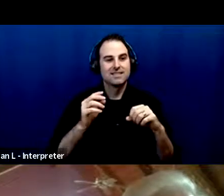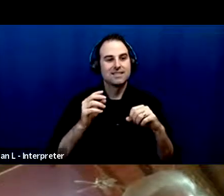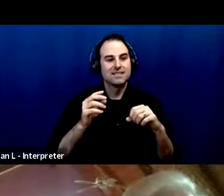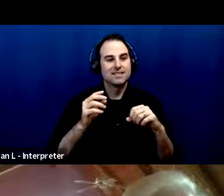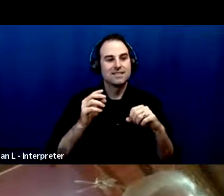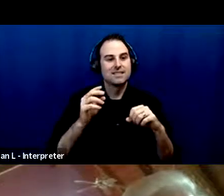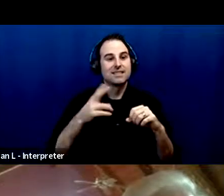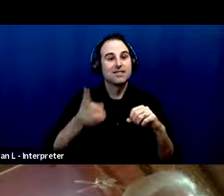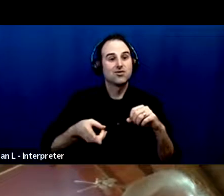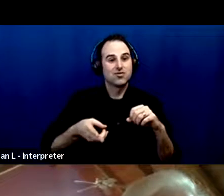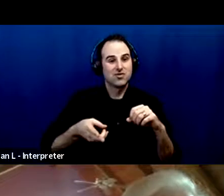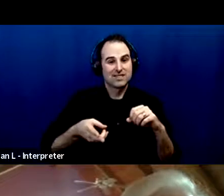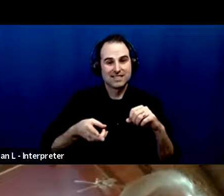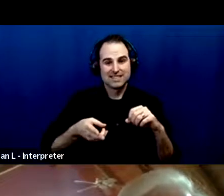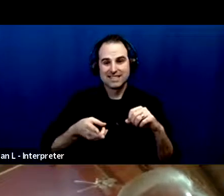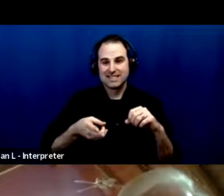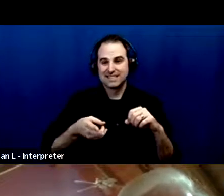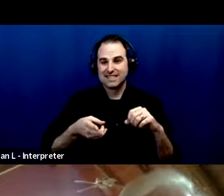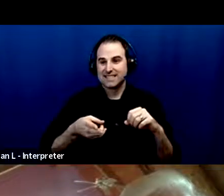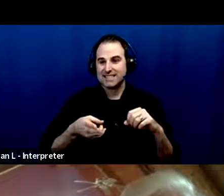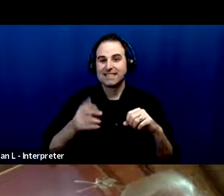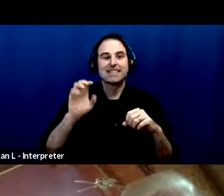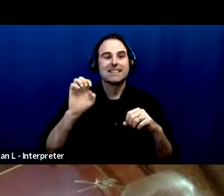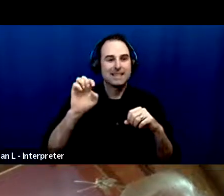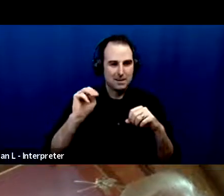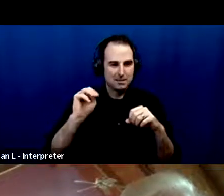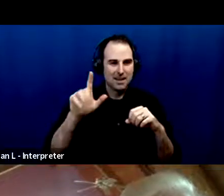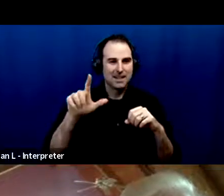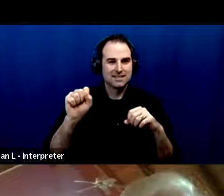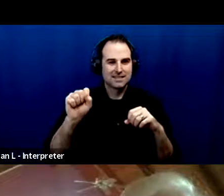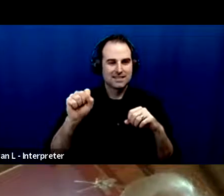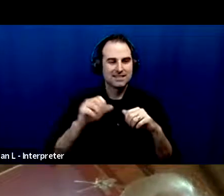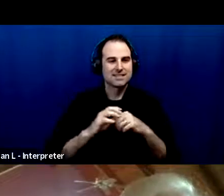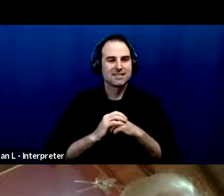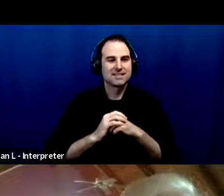Yes. emls are they for year this time? Kelly?